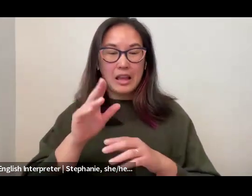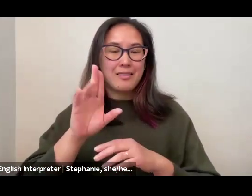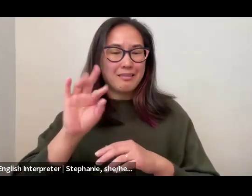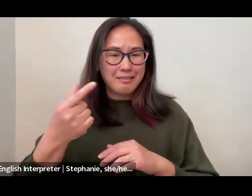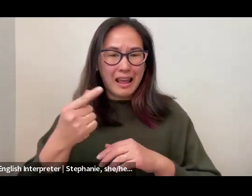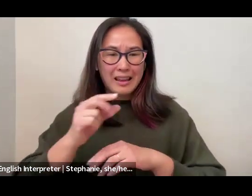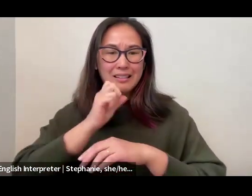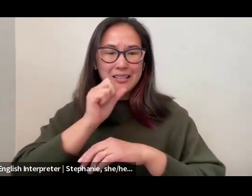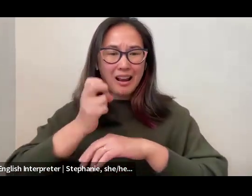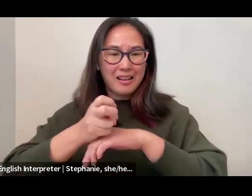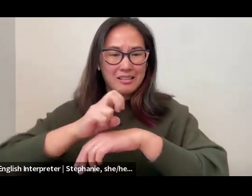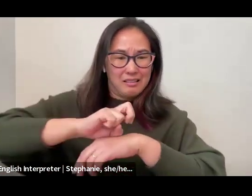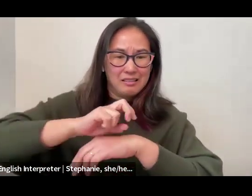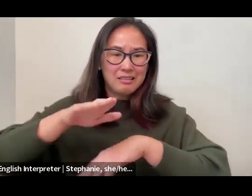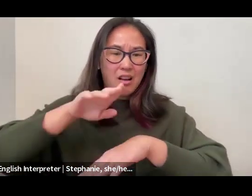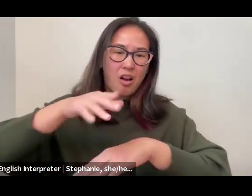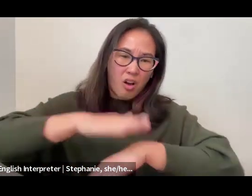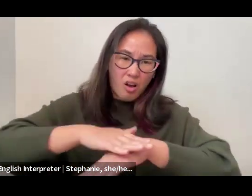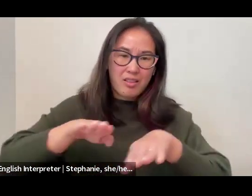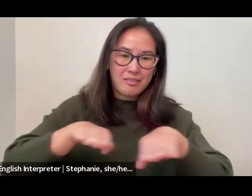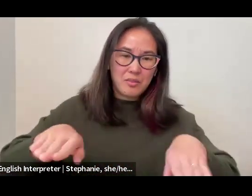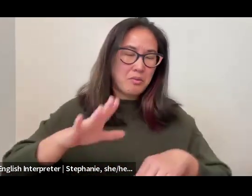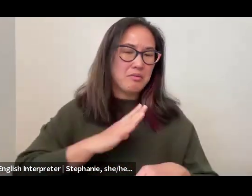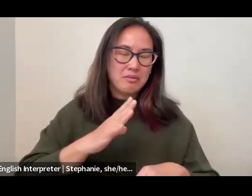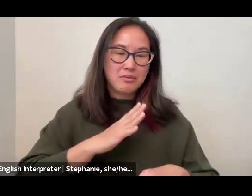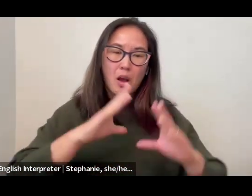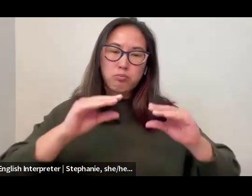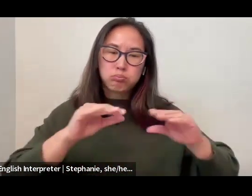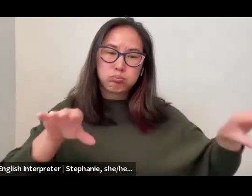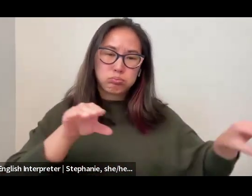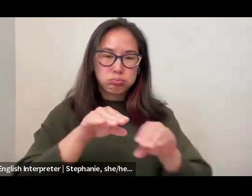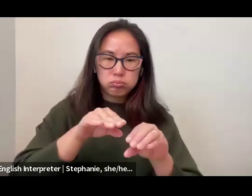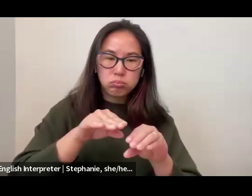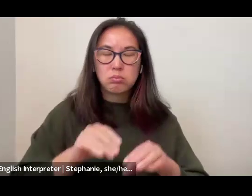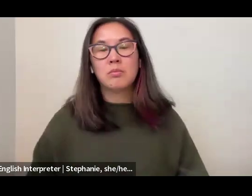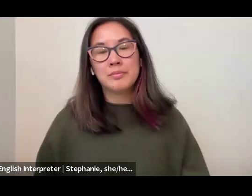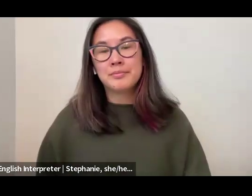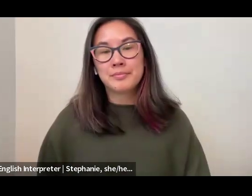or something there so it's not just hanging in the air. All right? Big breath in.